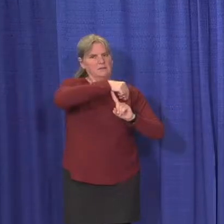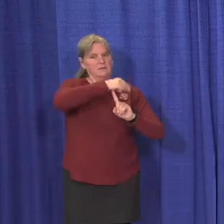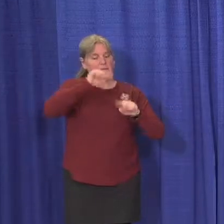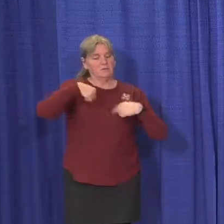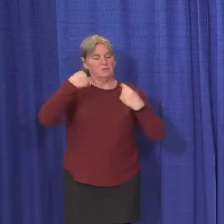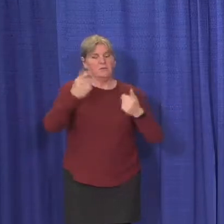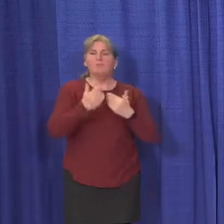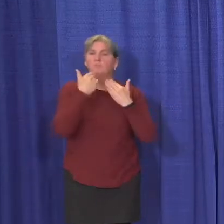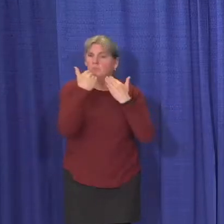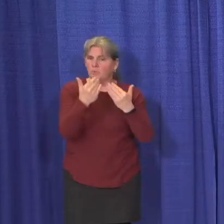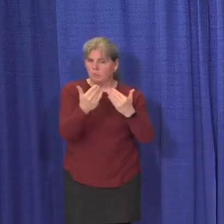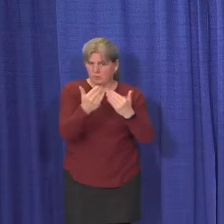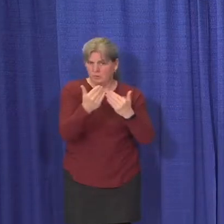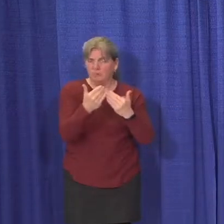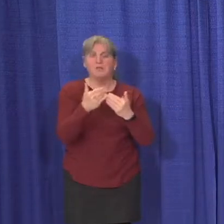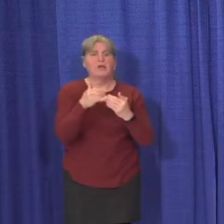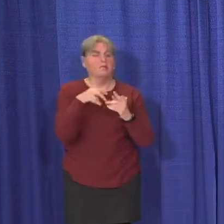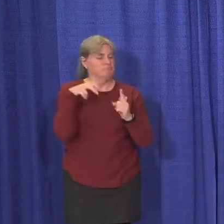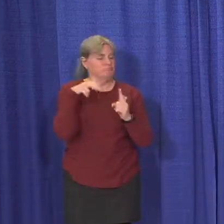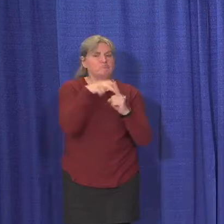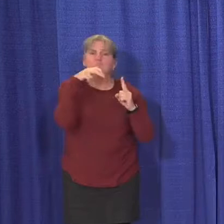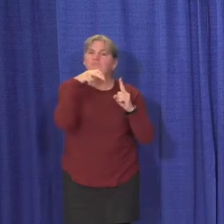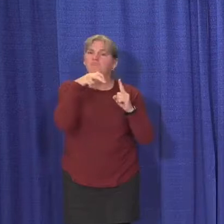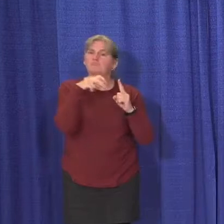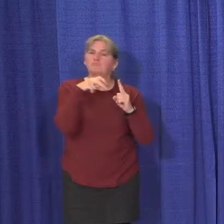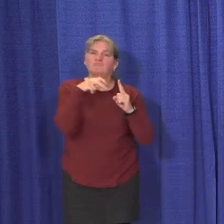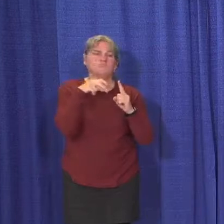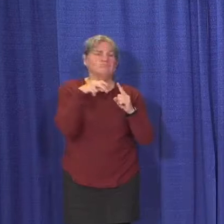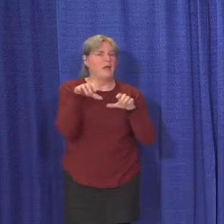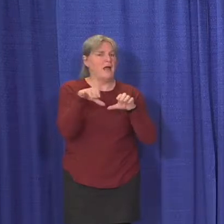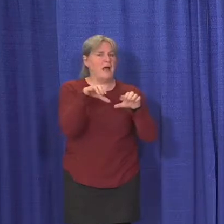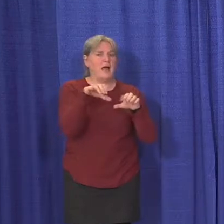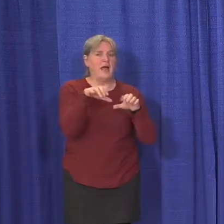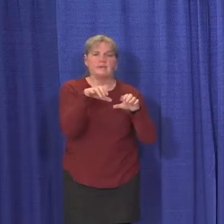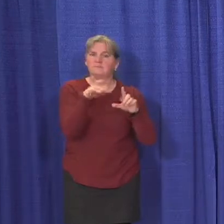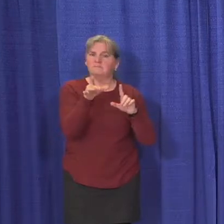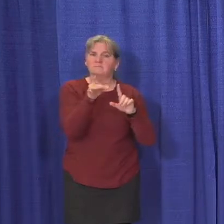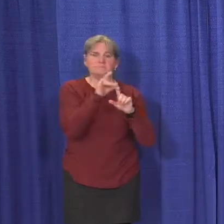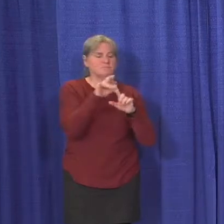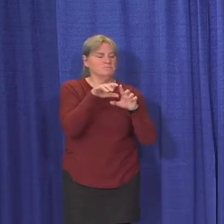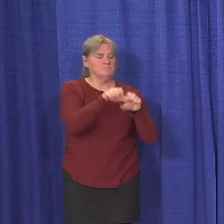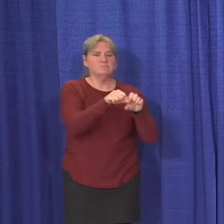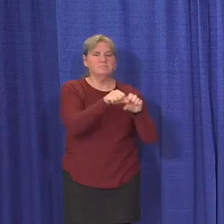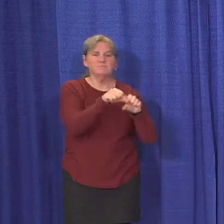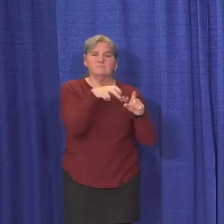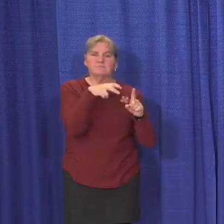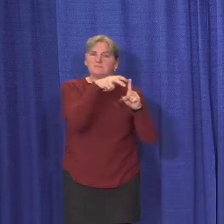we have done well and we have been able to contain any active